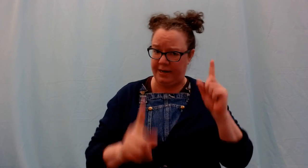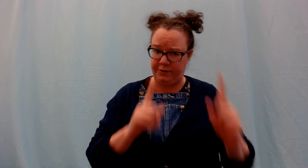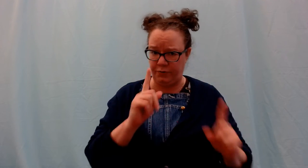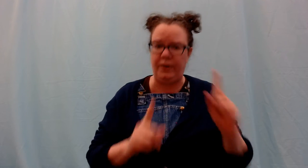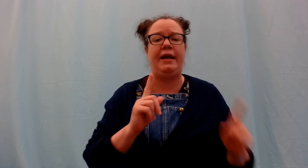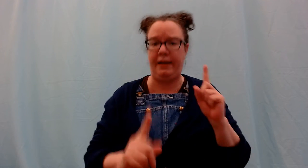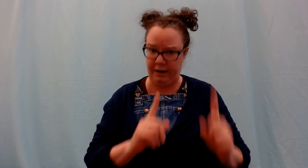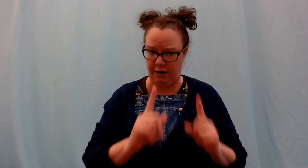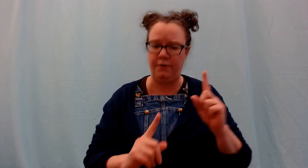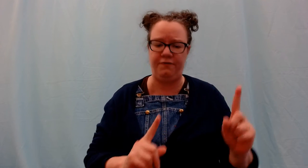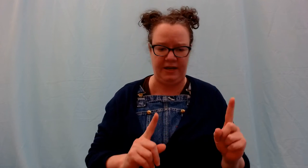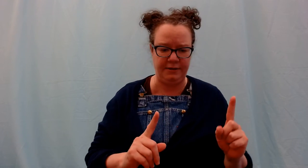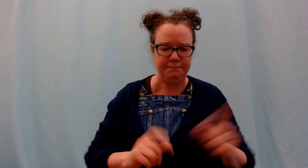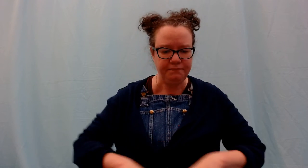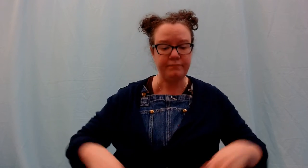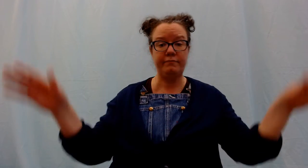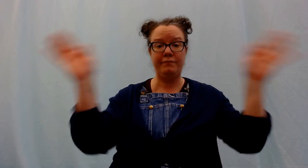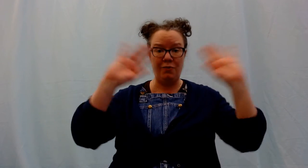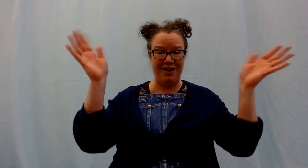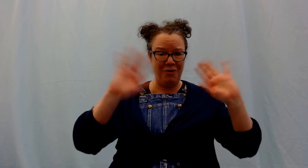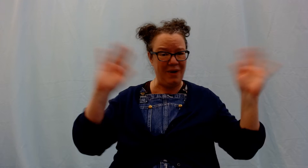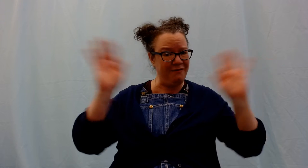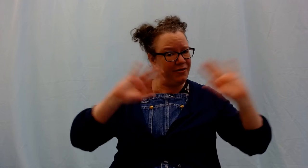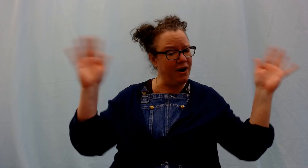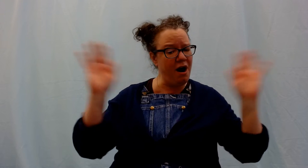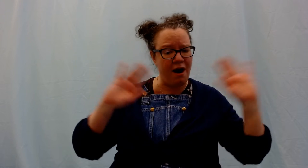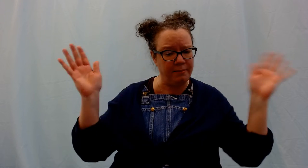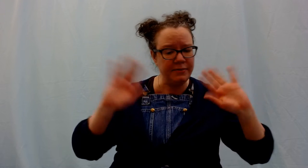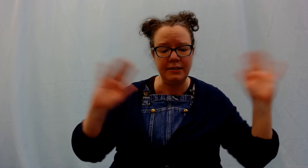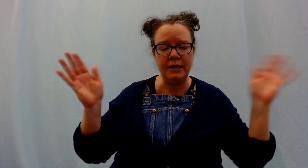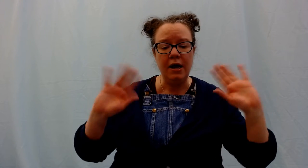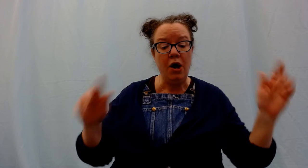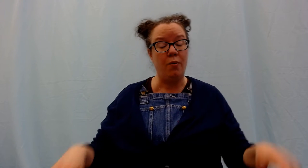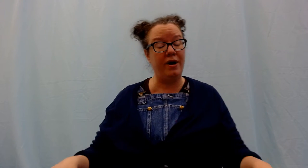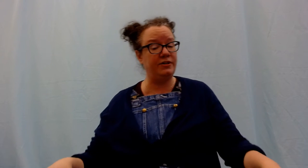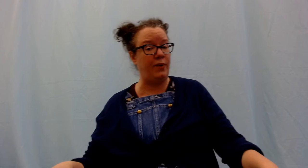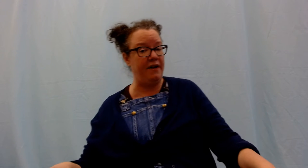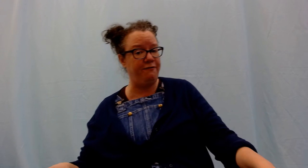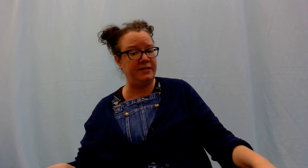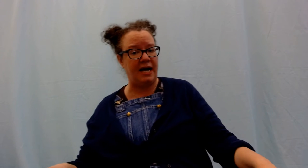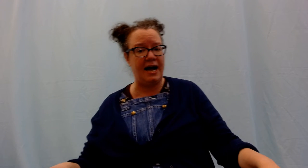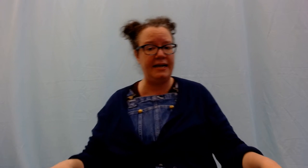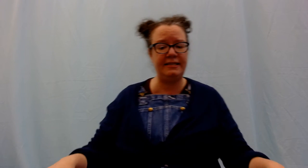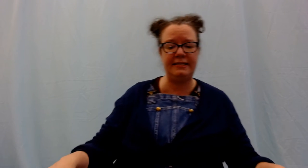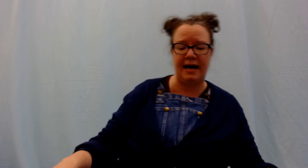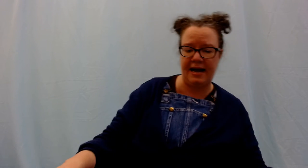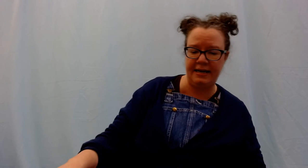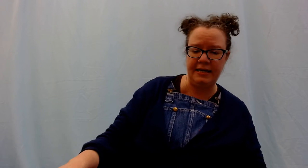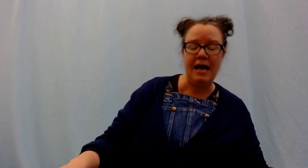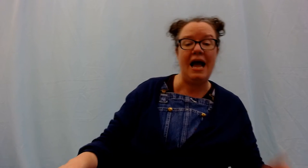feet we can kick our own feet. We're gonna wave with our arms. We're gonna sway from side to side.